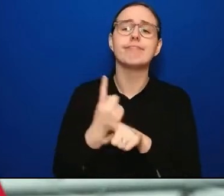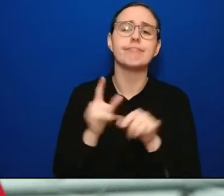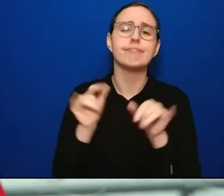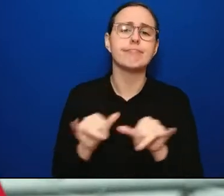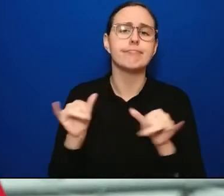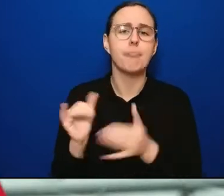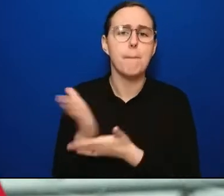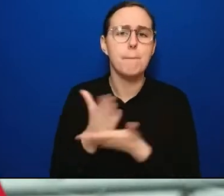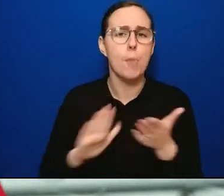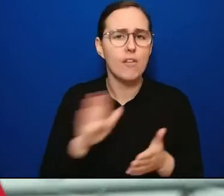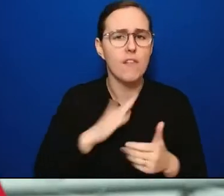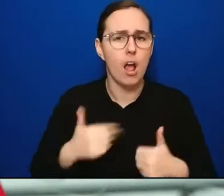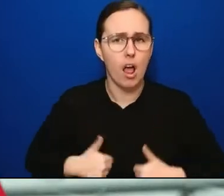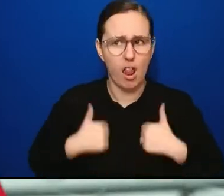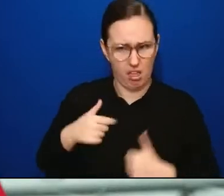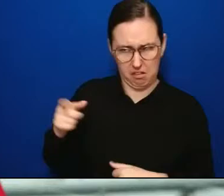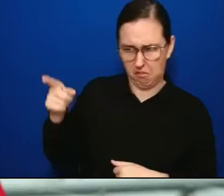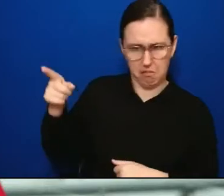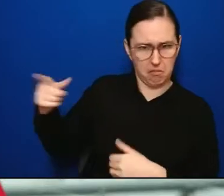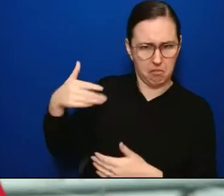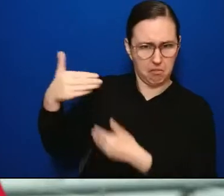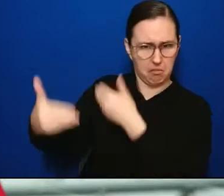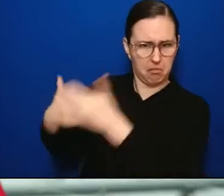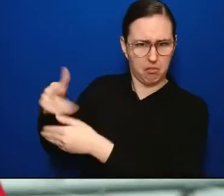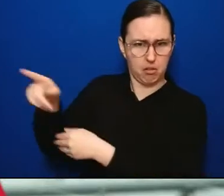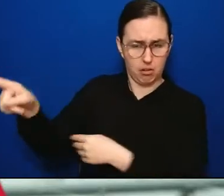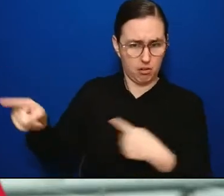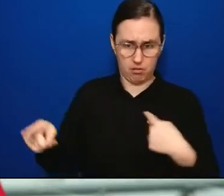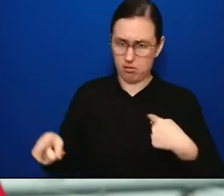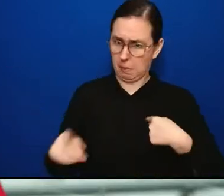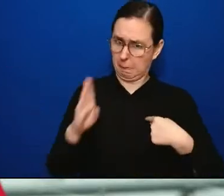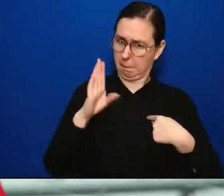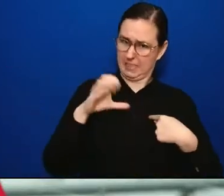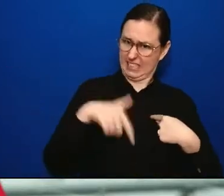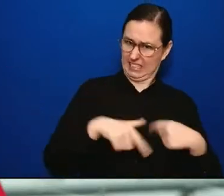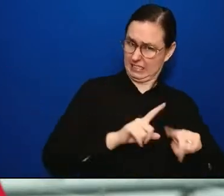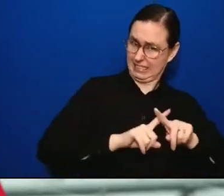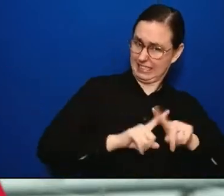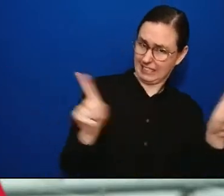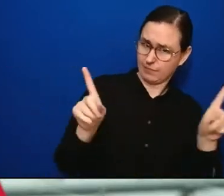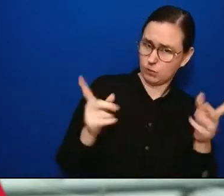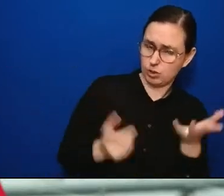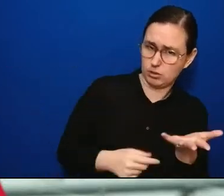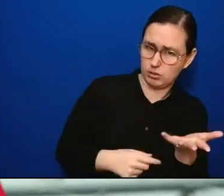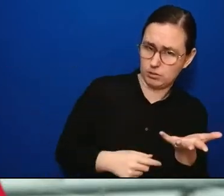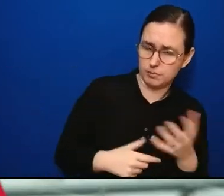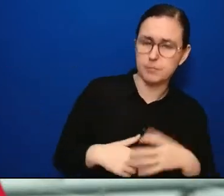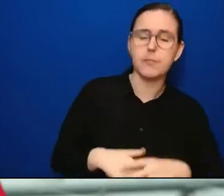last I don't actually think we're an outlier in any way we